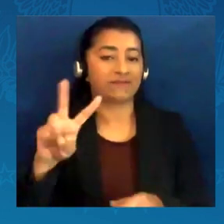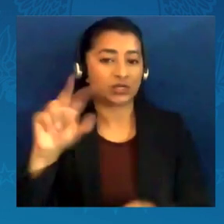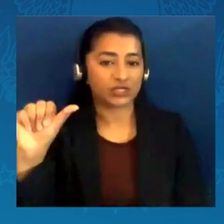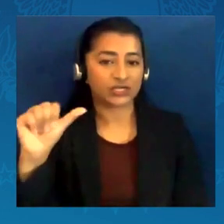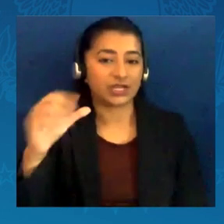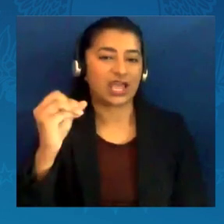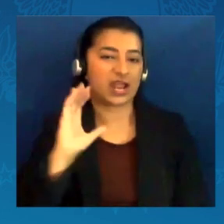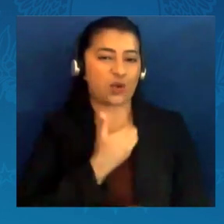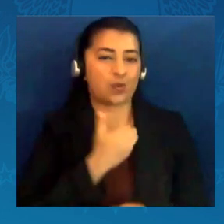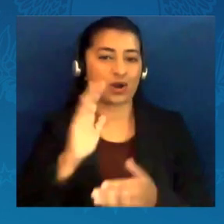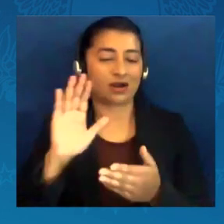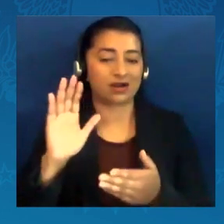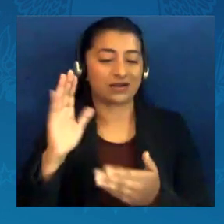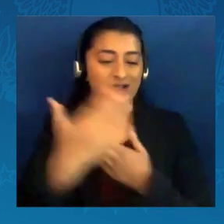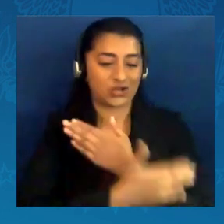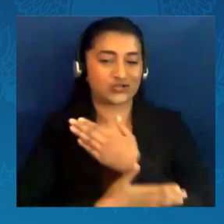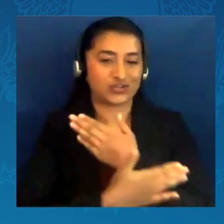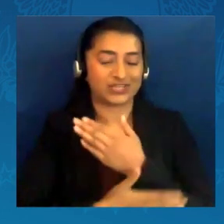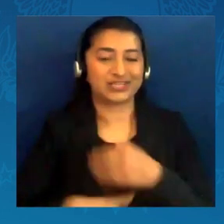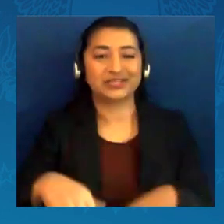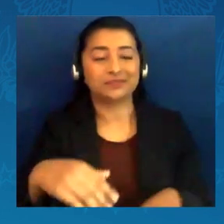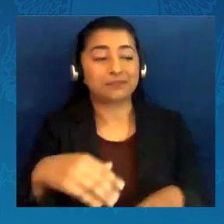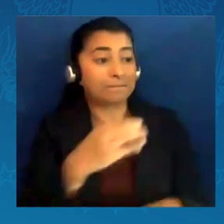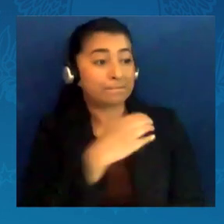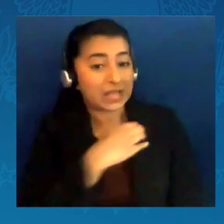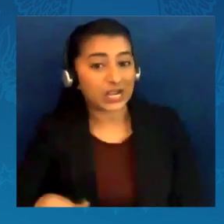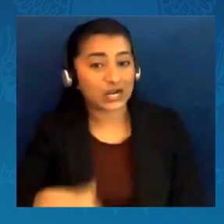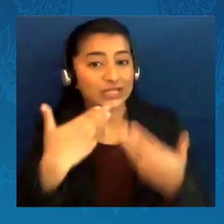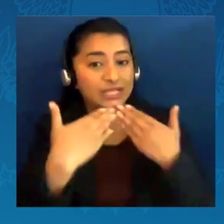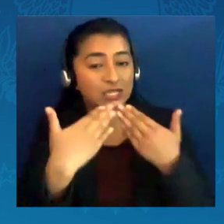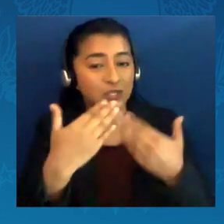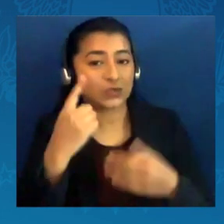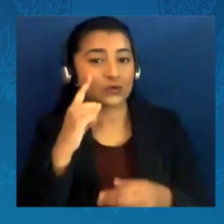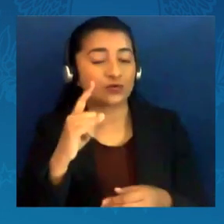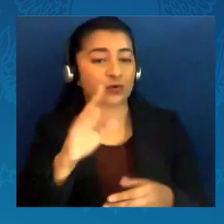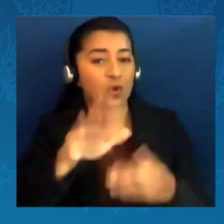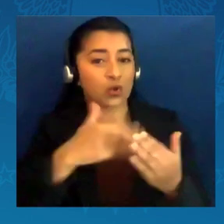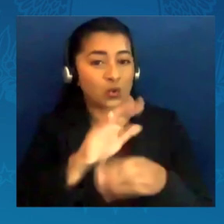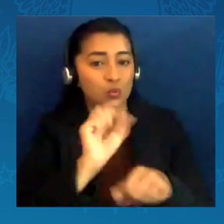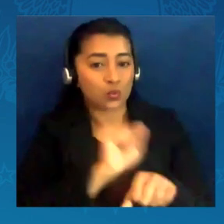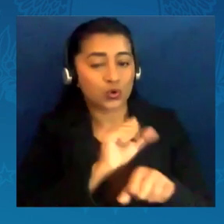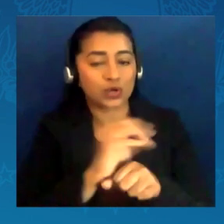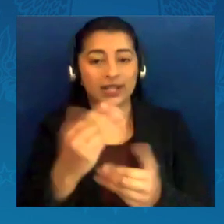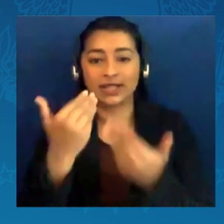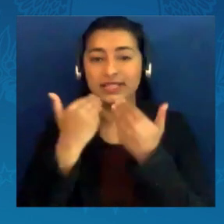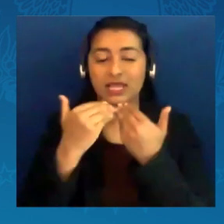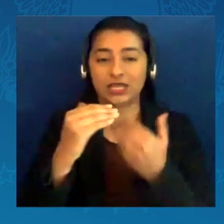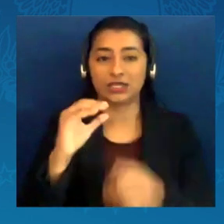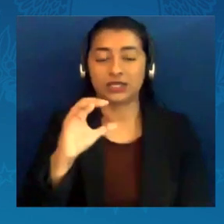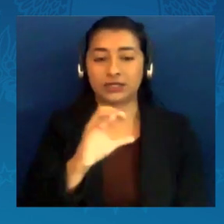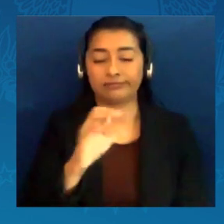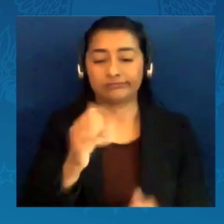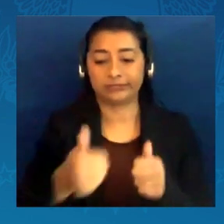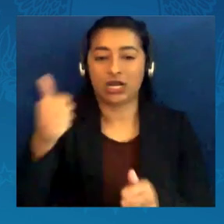and for all the work that you have done. I also want to thank Chairman Bobby Scott, the congressman who represents Virginia.